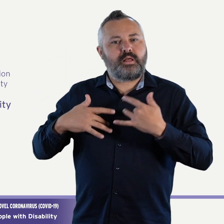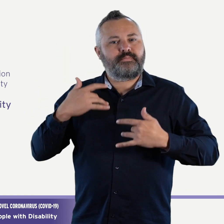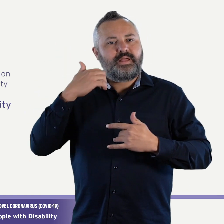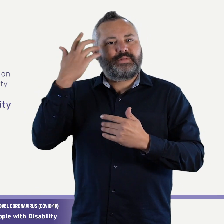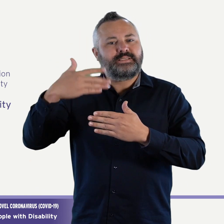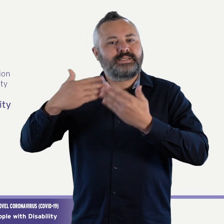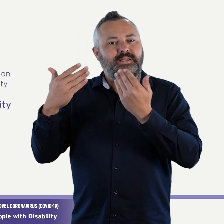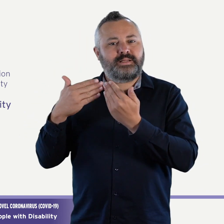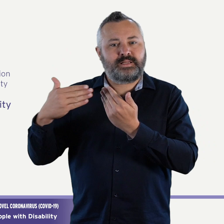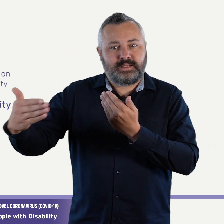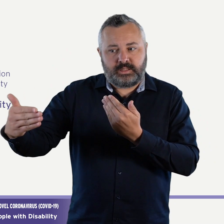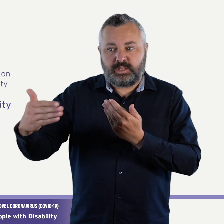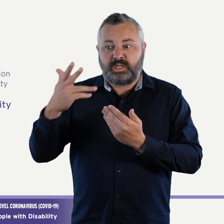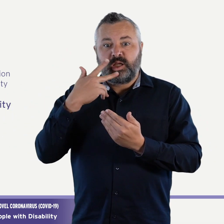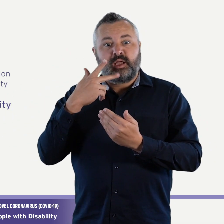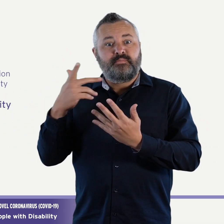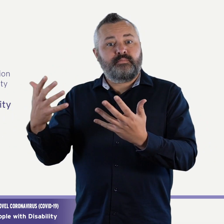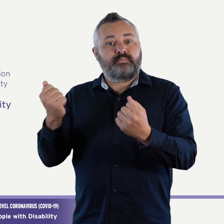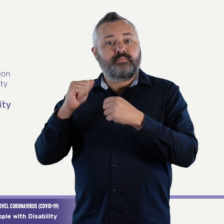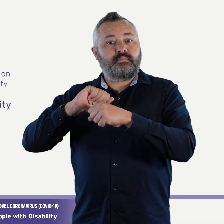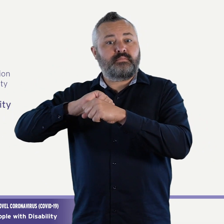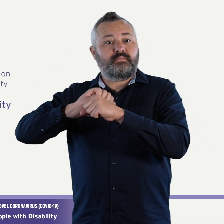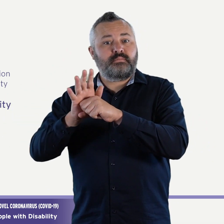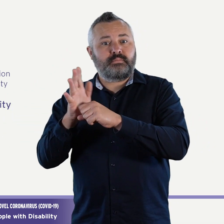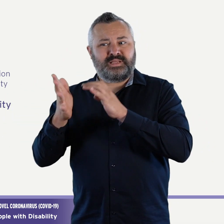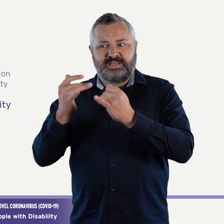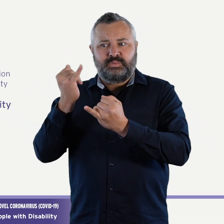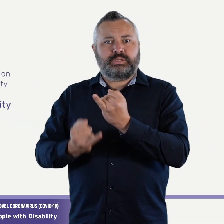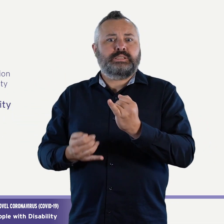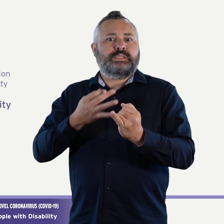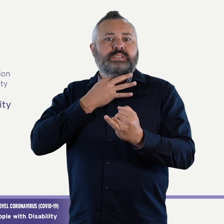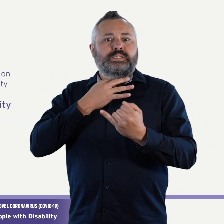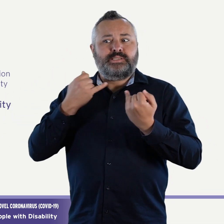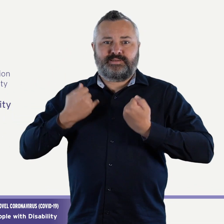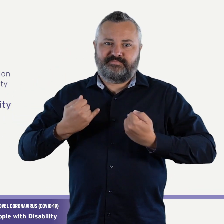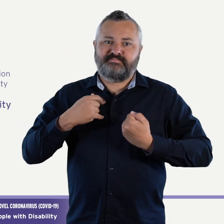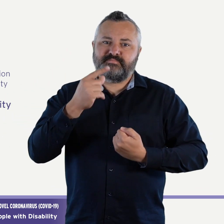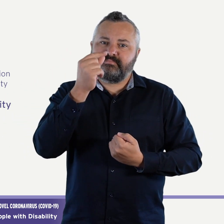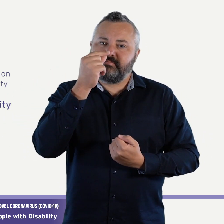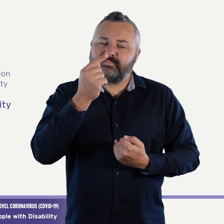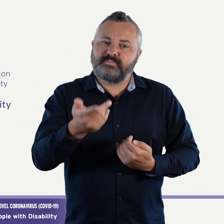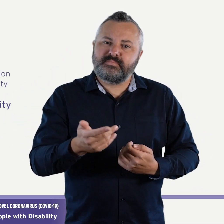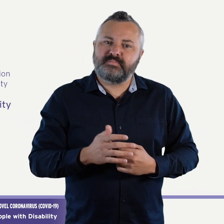COVID-19 currently receive a relatively high degree of supports to enable them to live their daily lives.